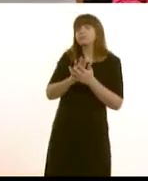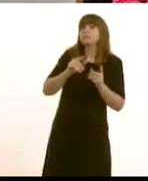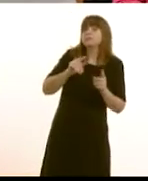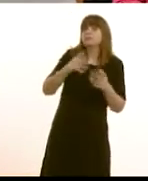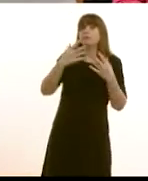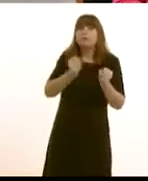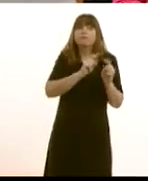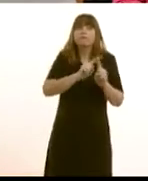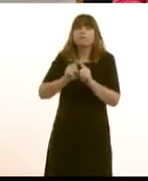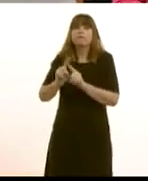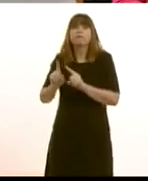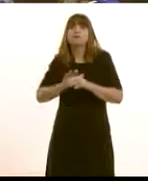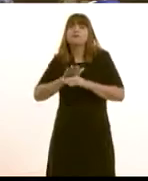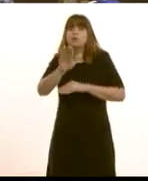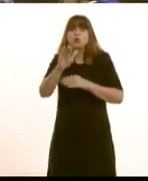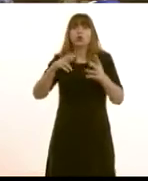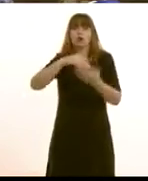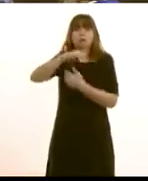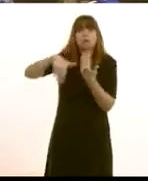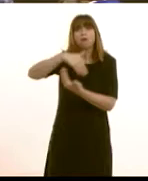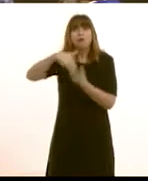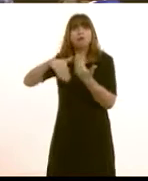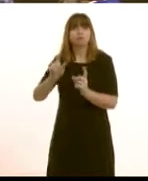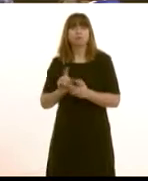to the future provision of services. Julie Morgan: I thank the First Minister for